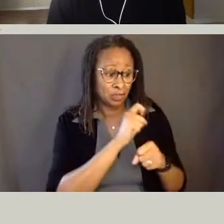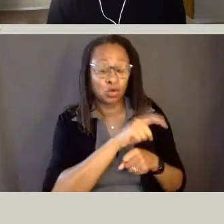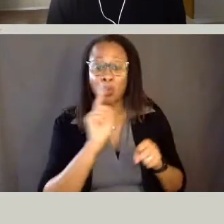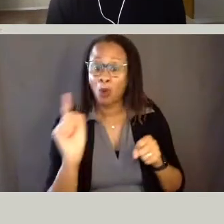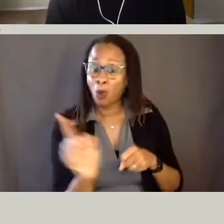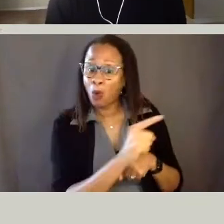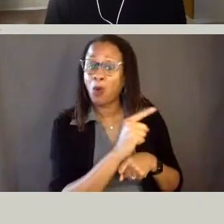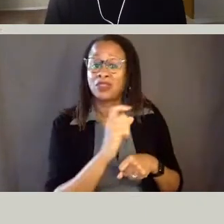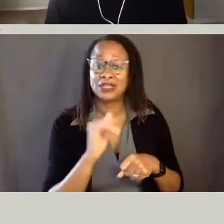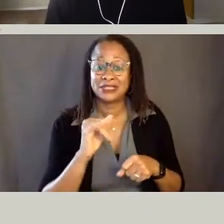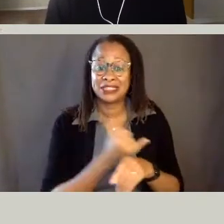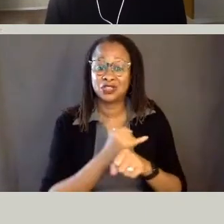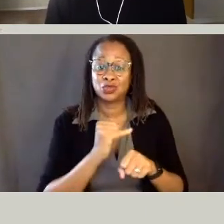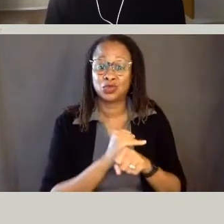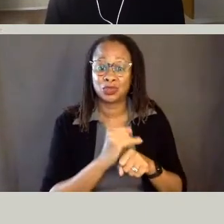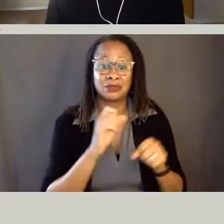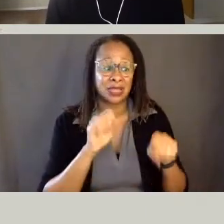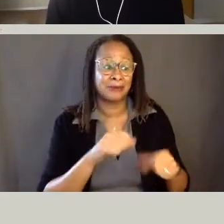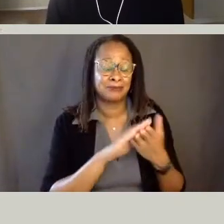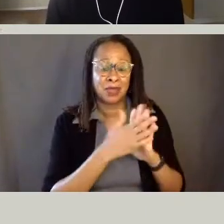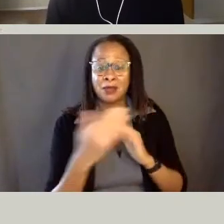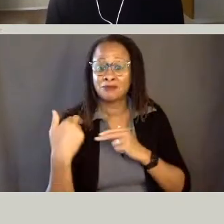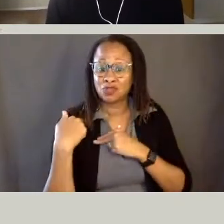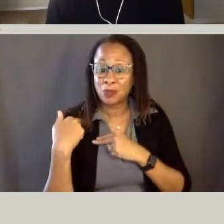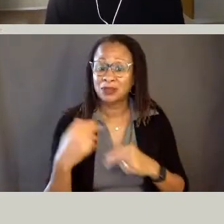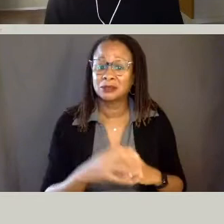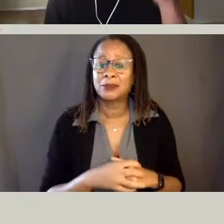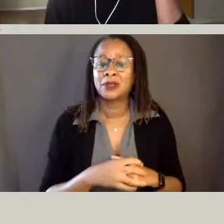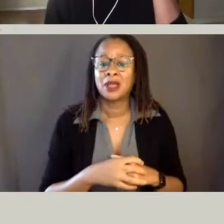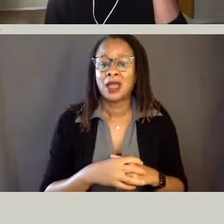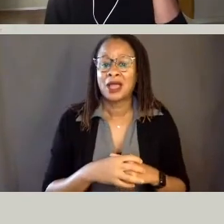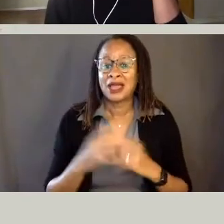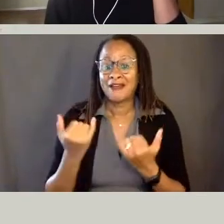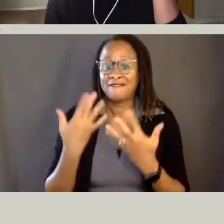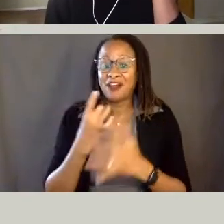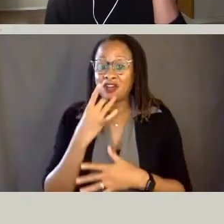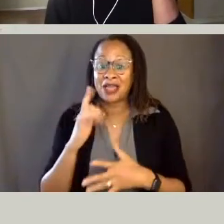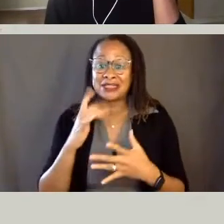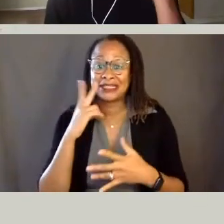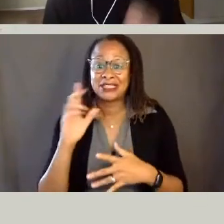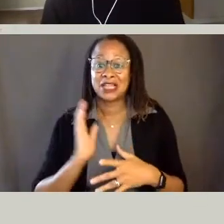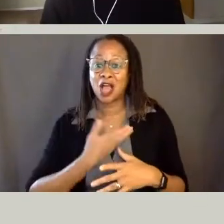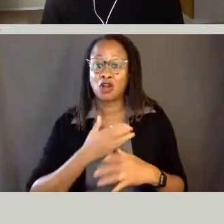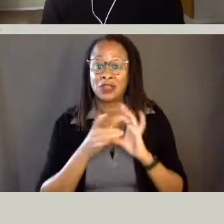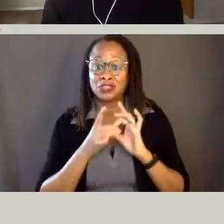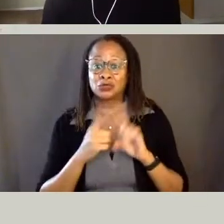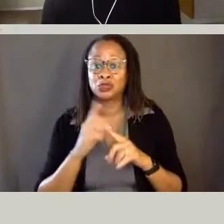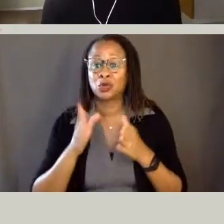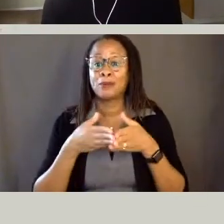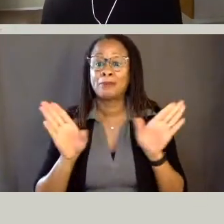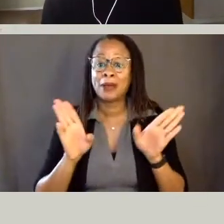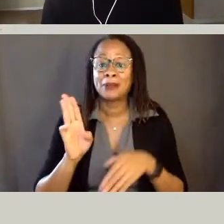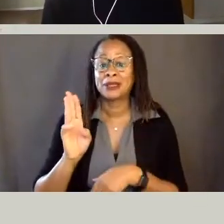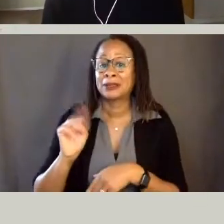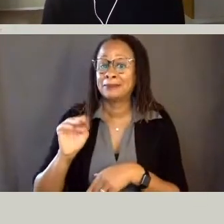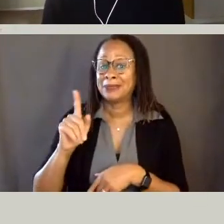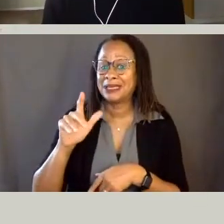And then in your question I was like, what is Firelight see as our relationship to public media? I think we have a long, strong, healthy,